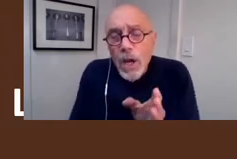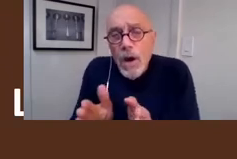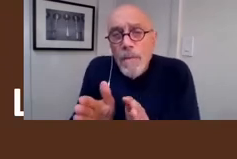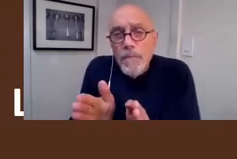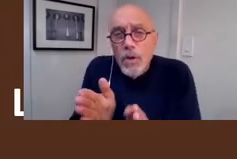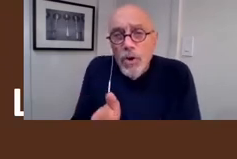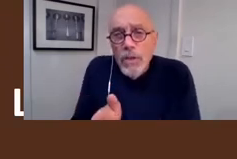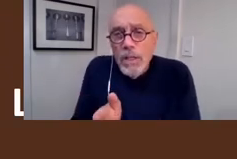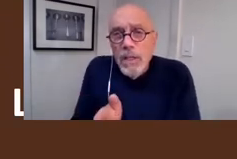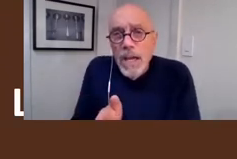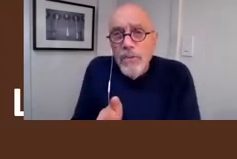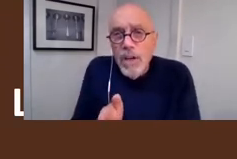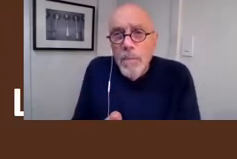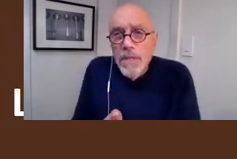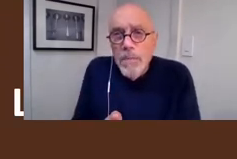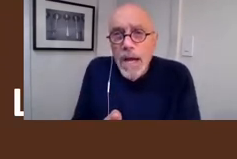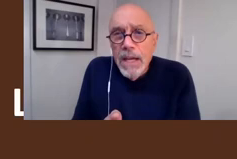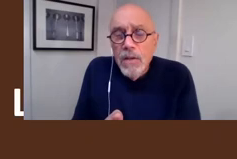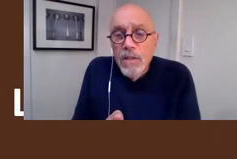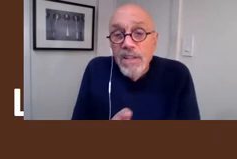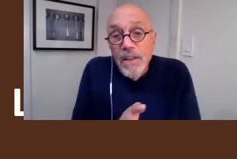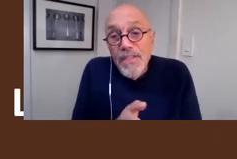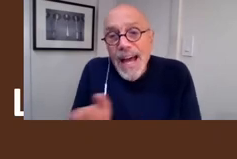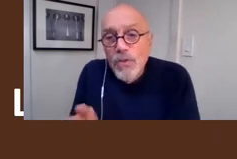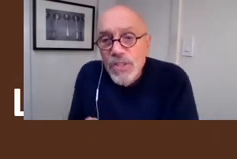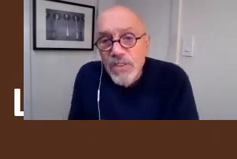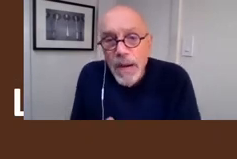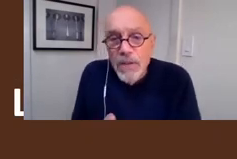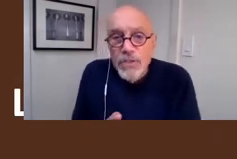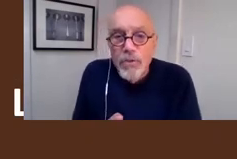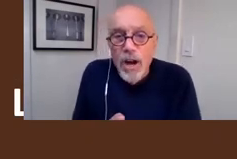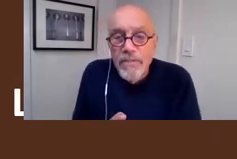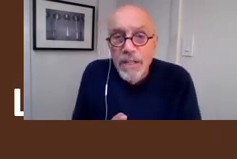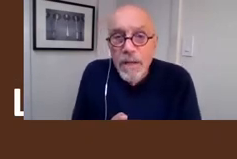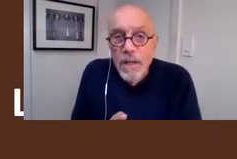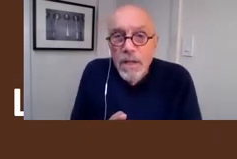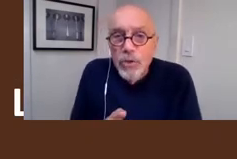are currently as a company buying in the thousands of pounds of coffee